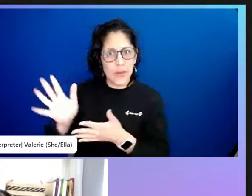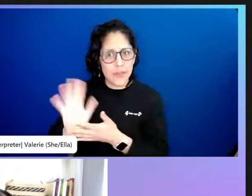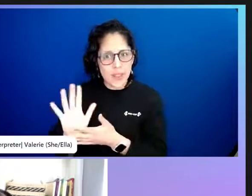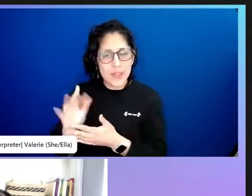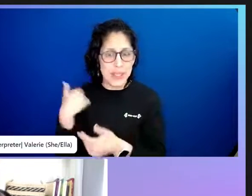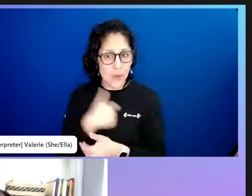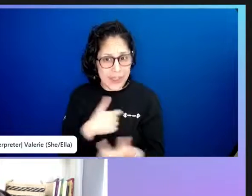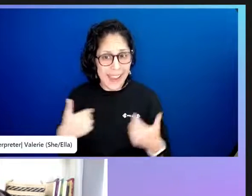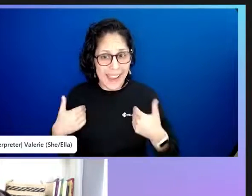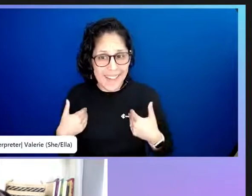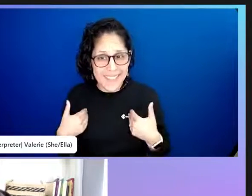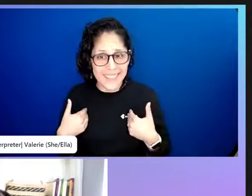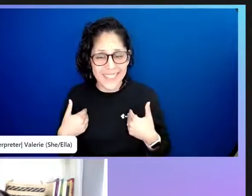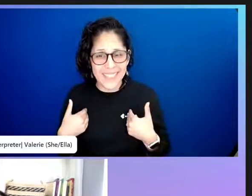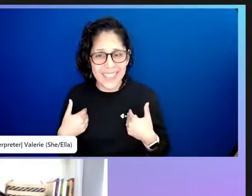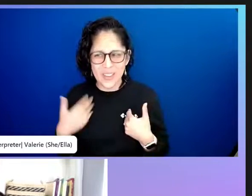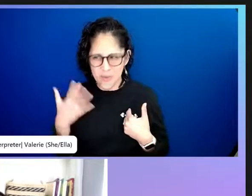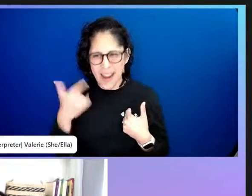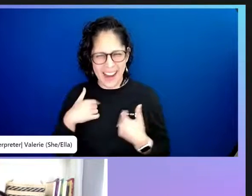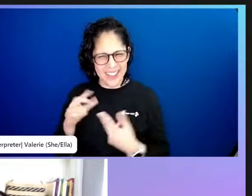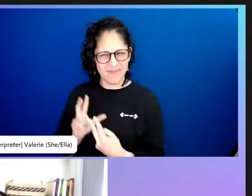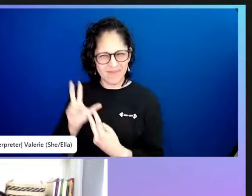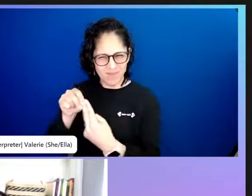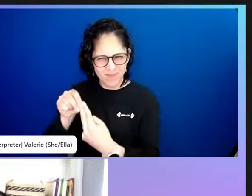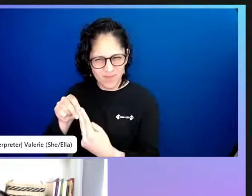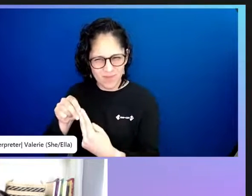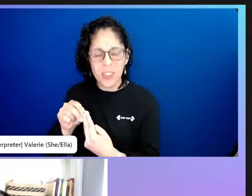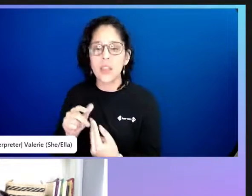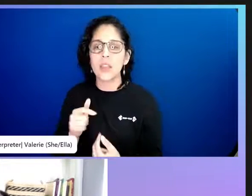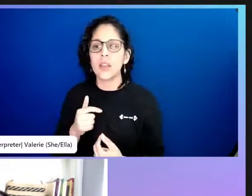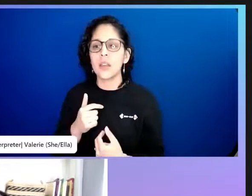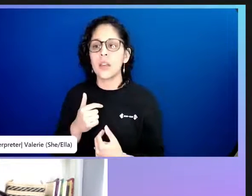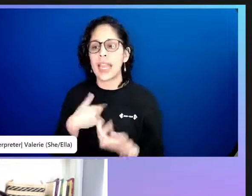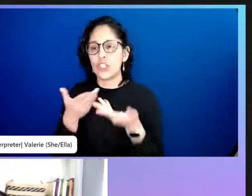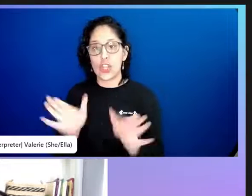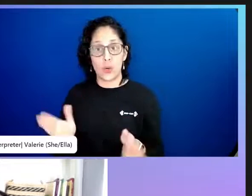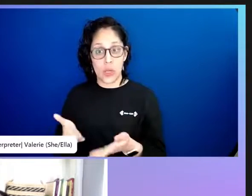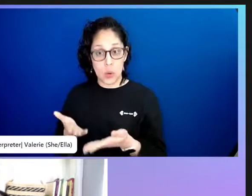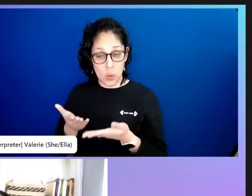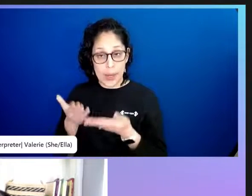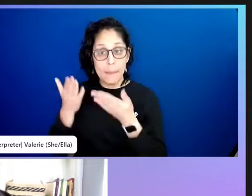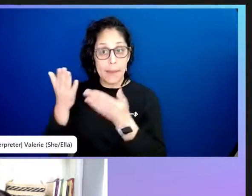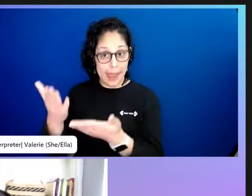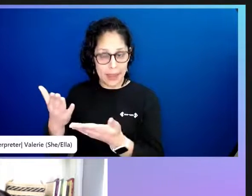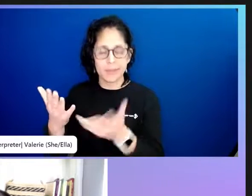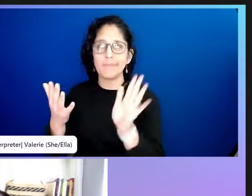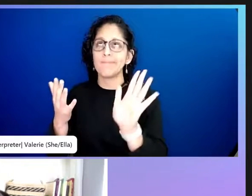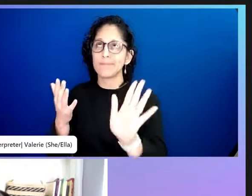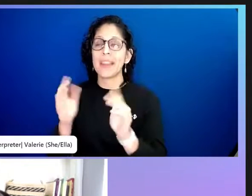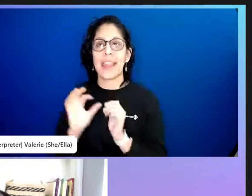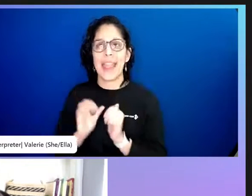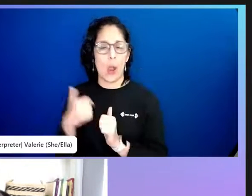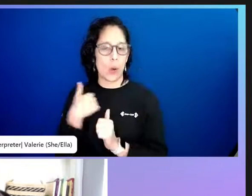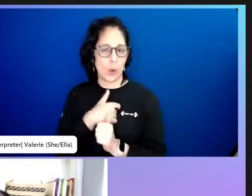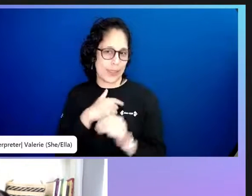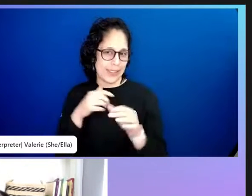um and so I generally recommend uh and the way we kind of do it internally is we we